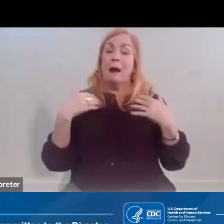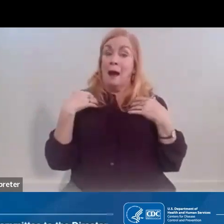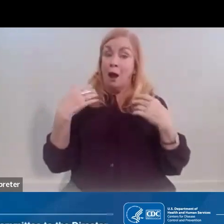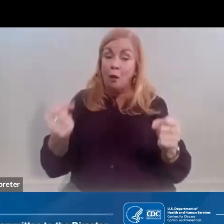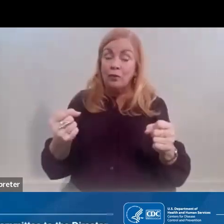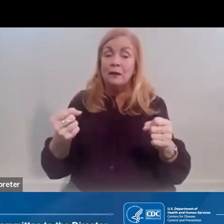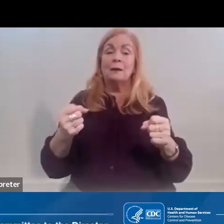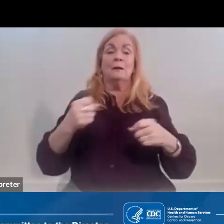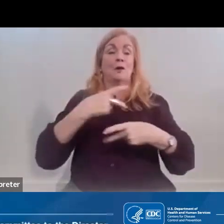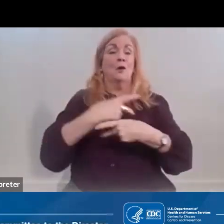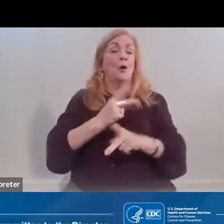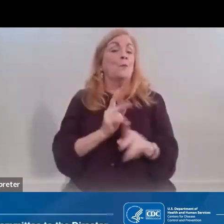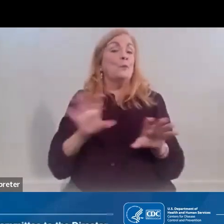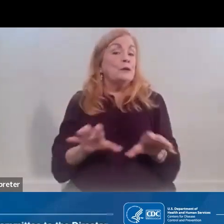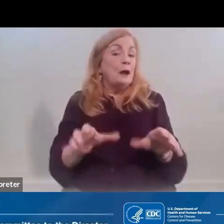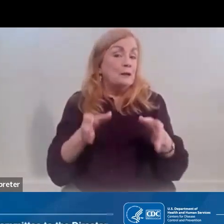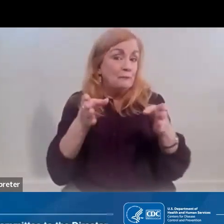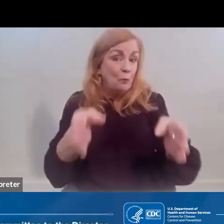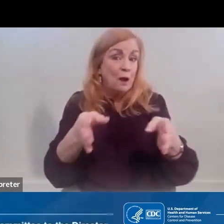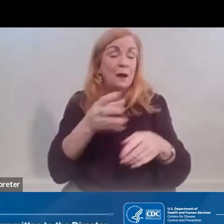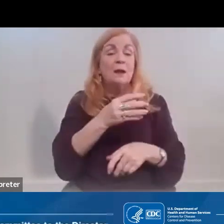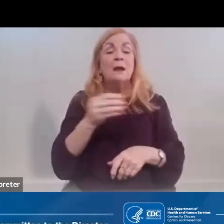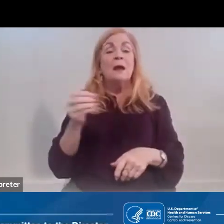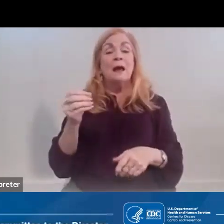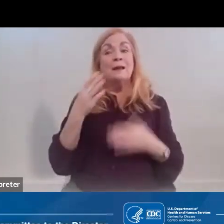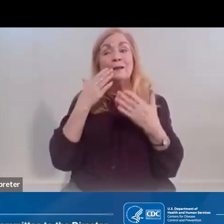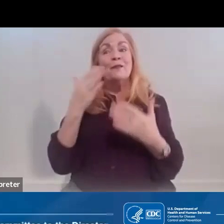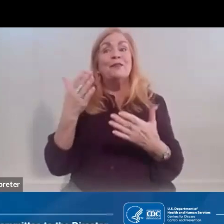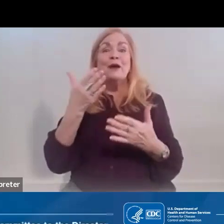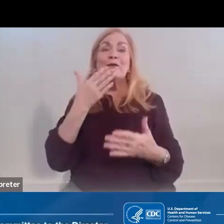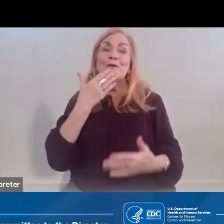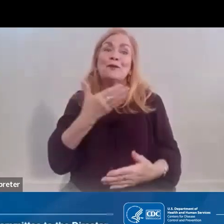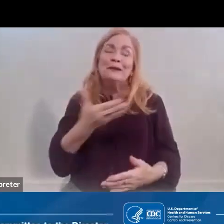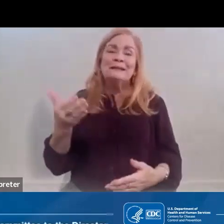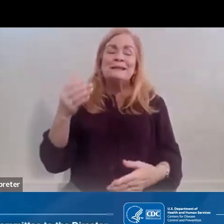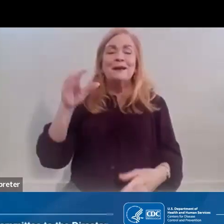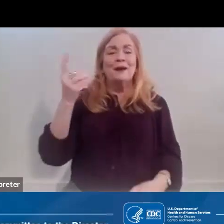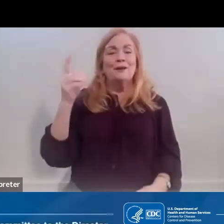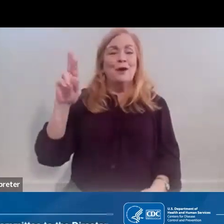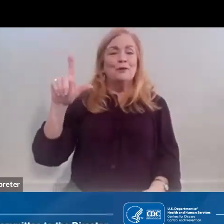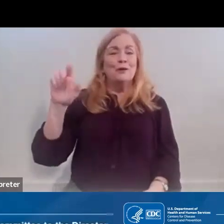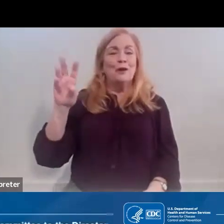as we are continuing to go through this that, you know, thank goodness, Dr. Walensky got this going because that was the hard part, right?